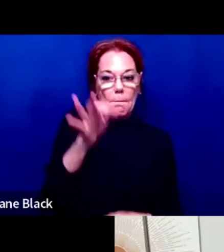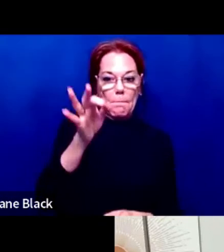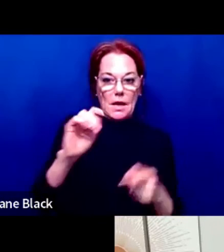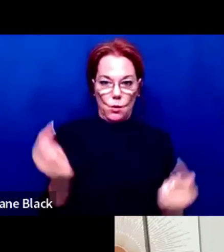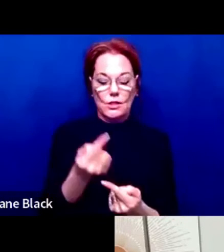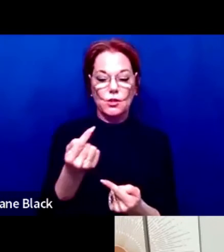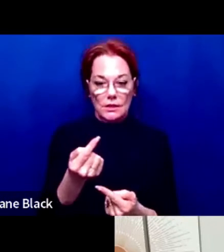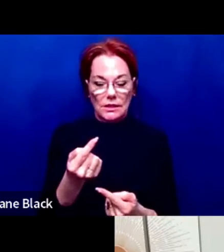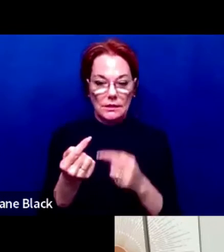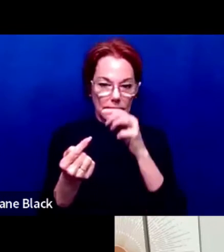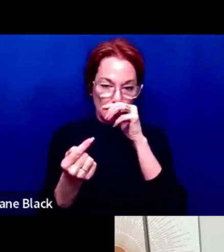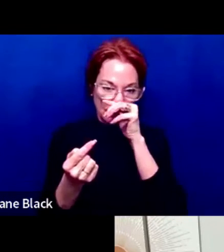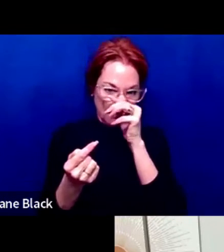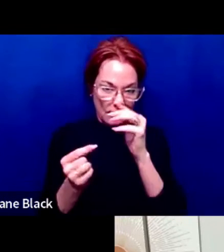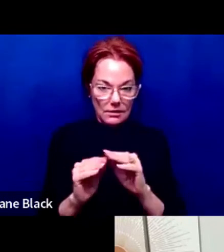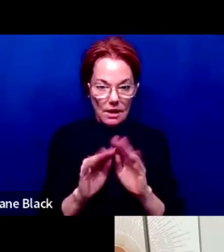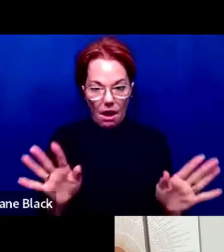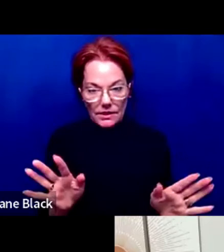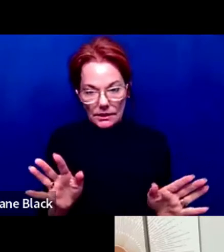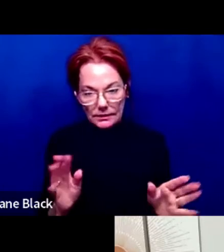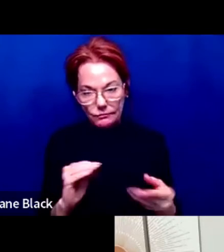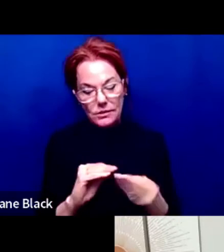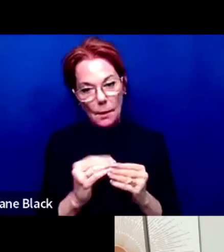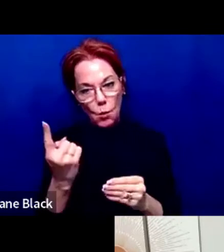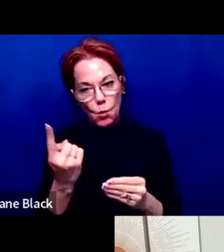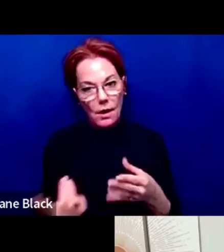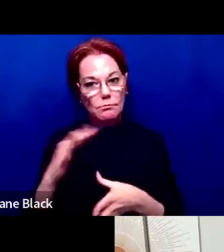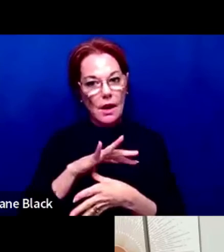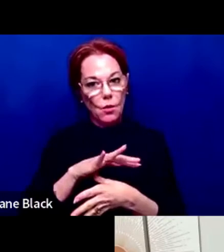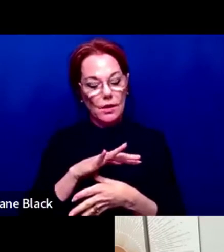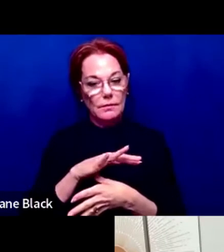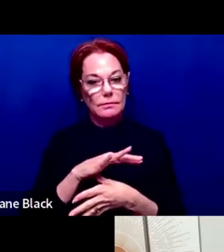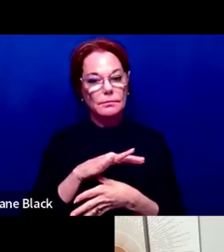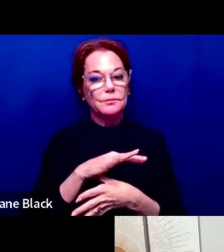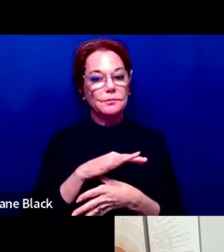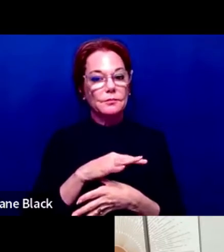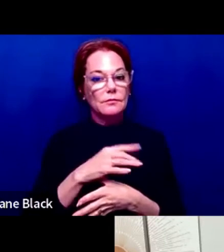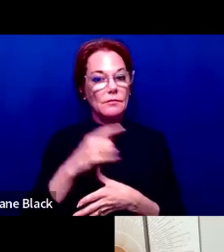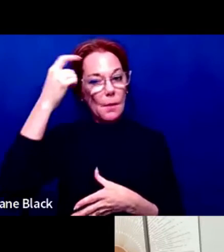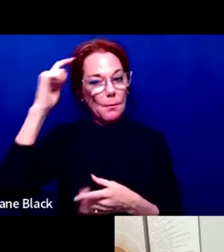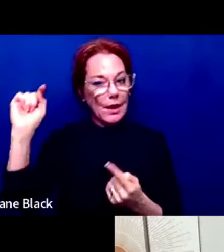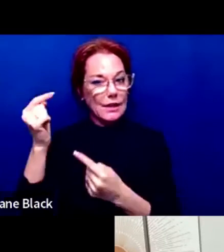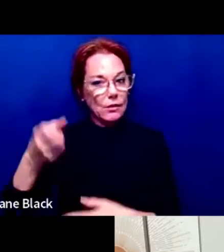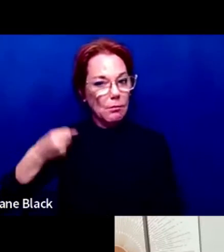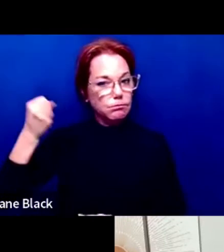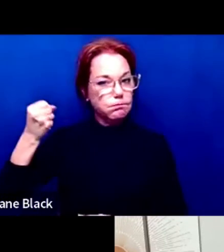the brain injury took a backseat, everything else kind of, you know, let's get them back walking, let's get it back